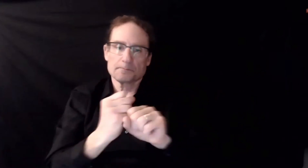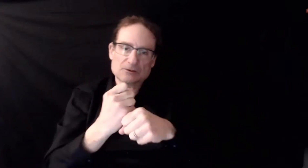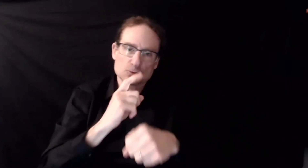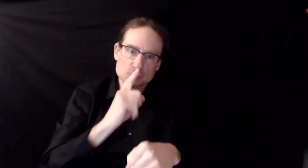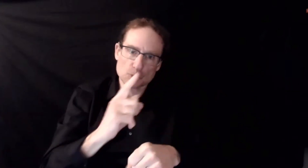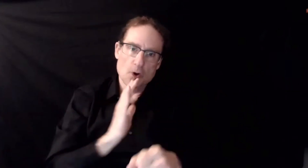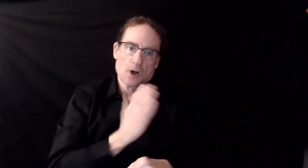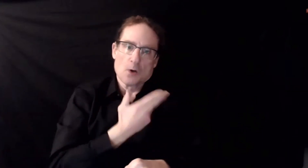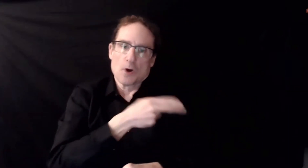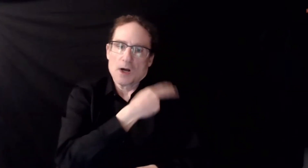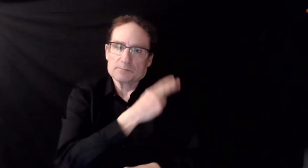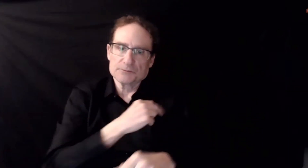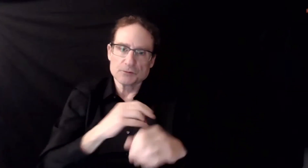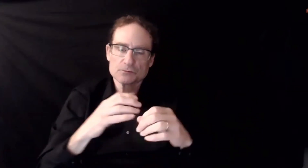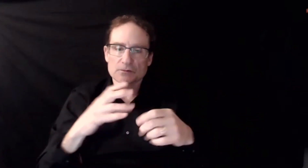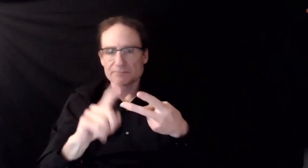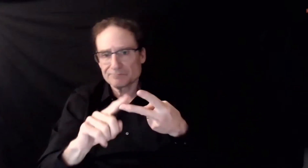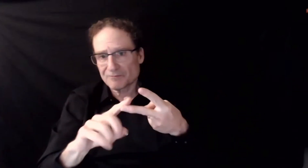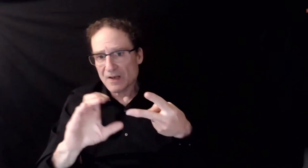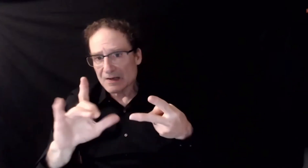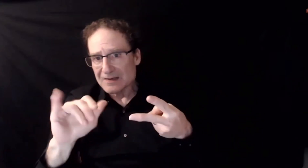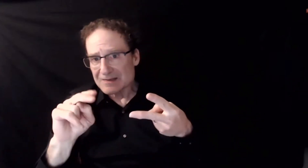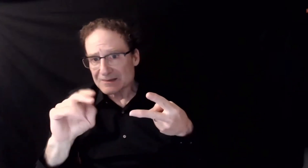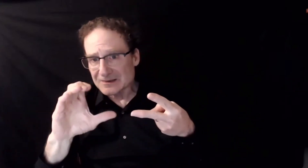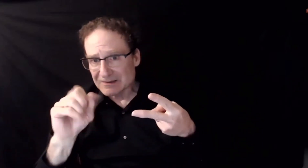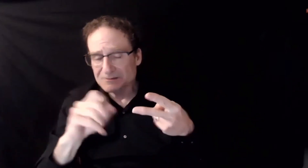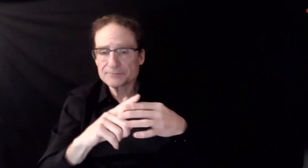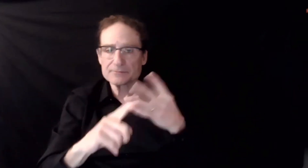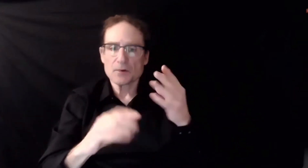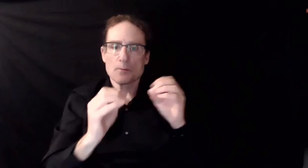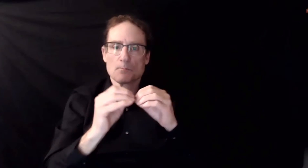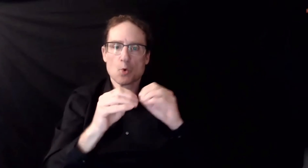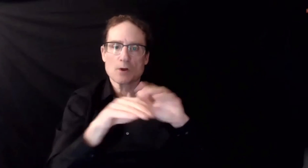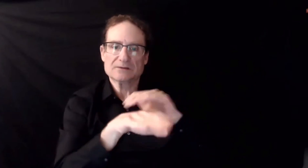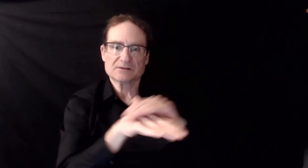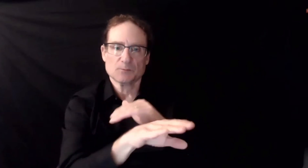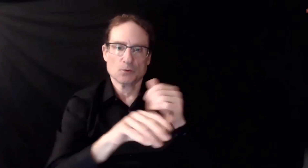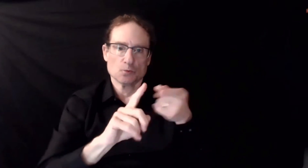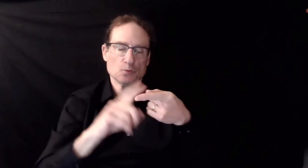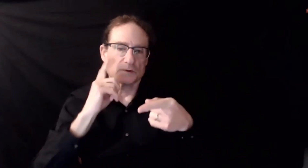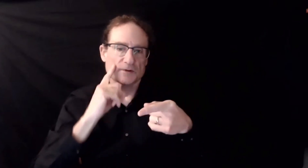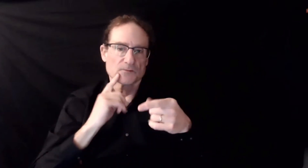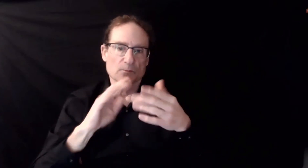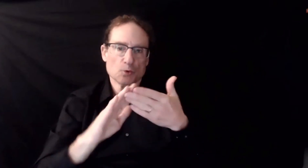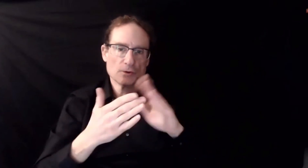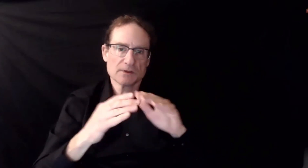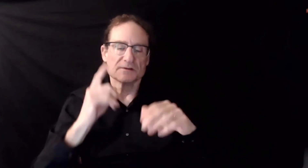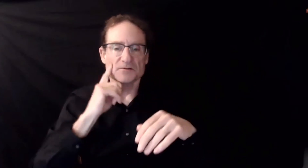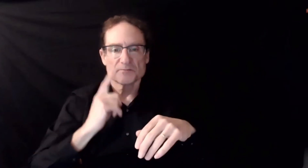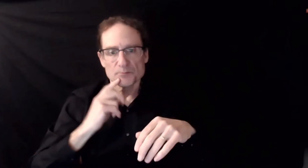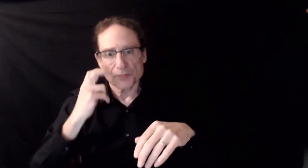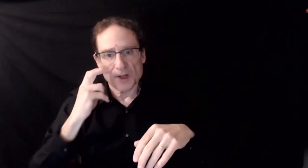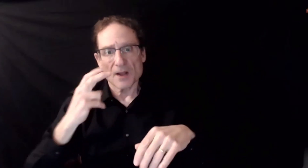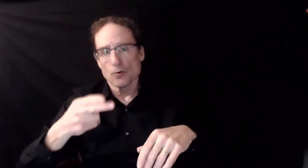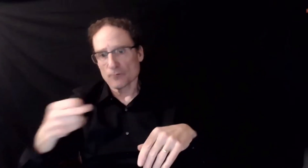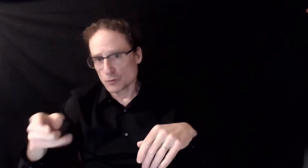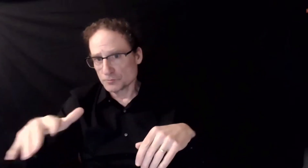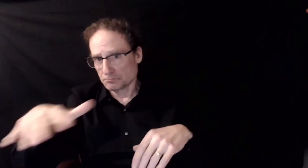and what we were able to ensure that our hospitals and clinics and health facilities